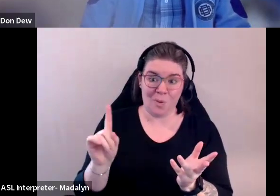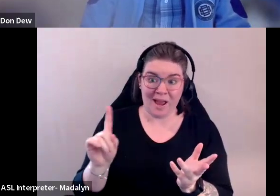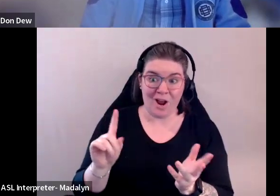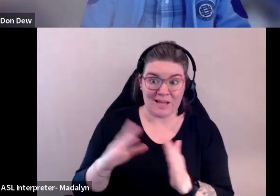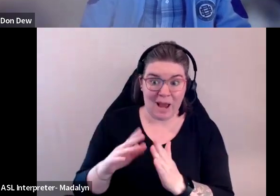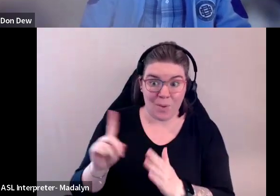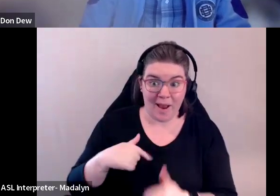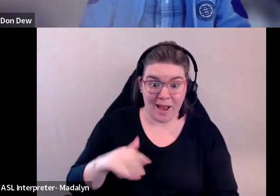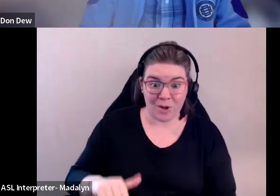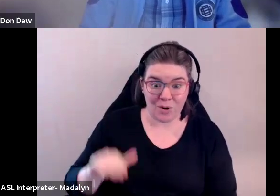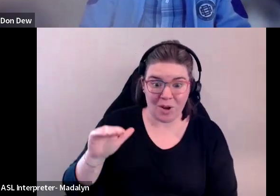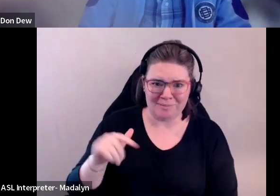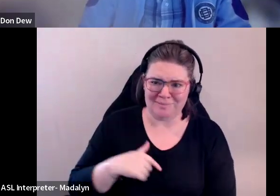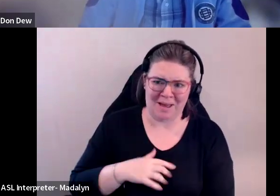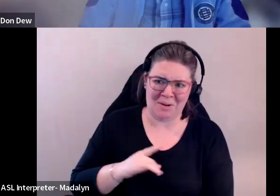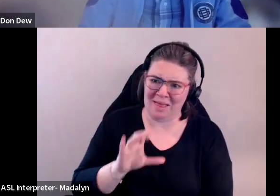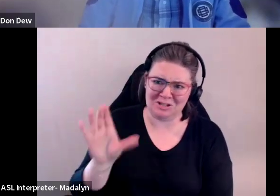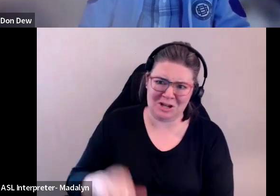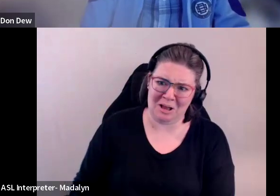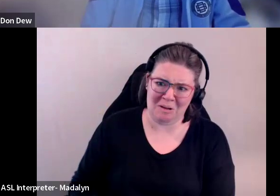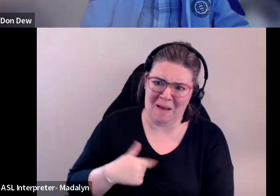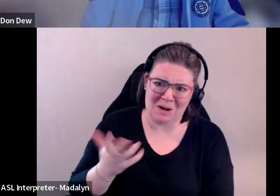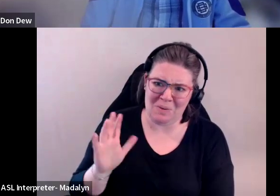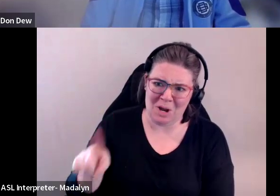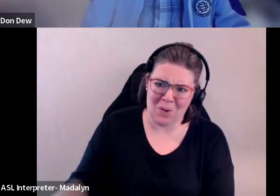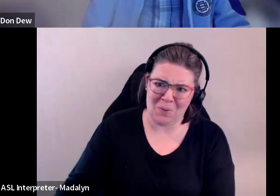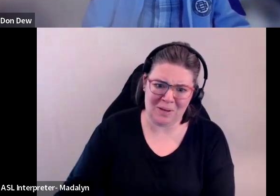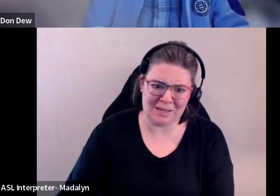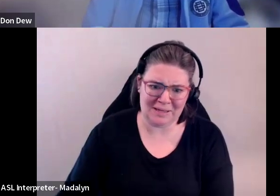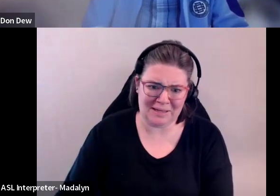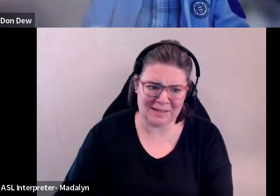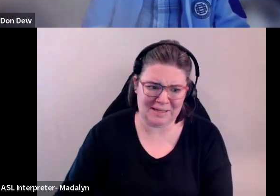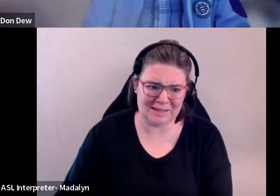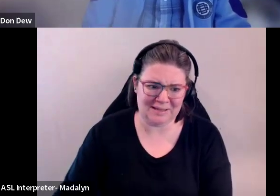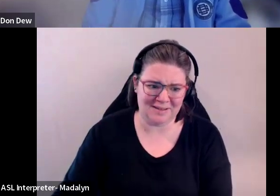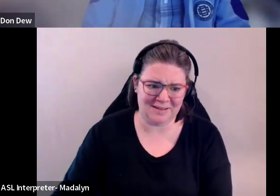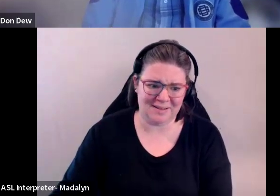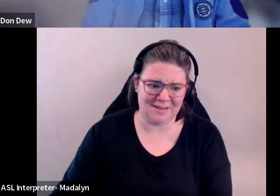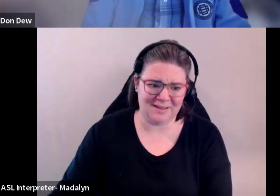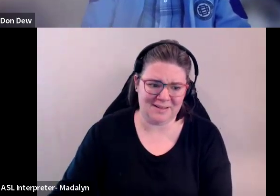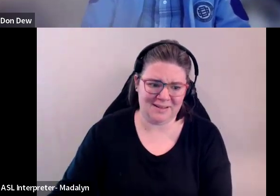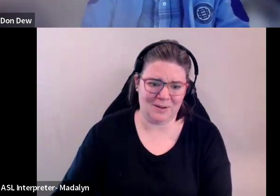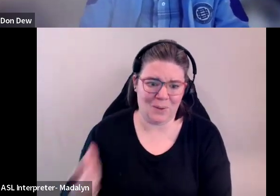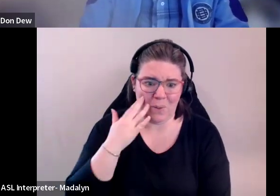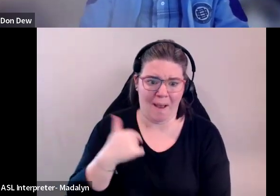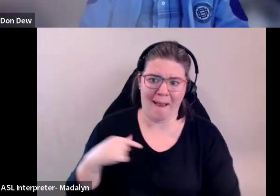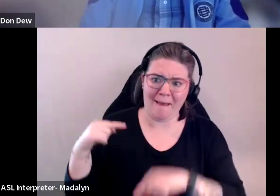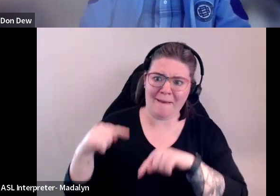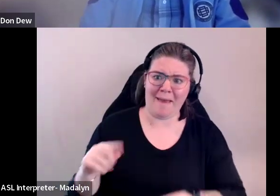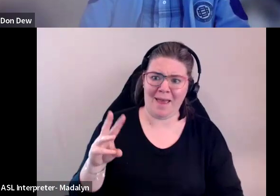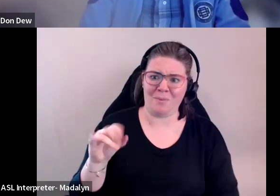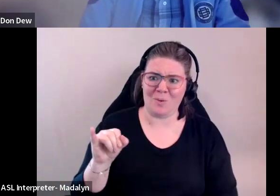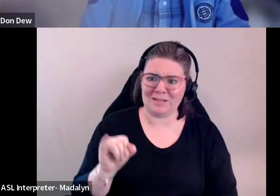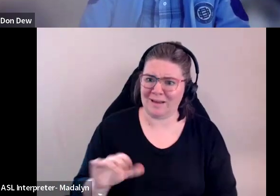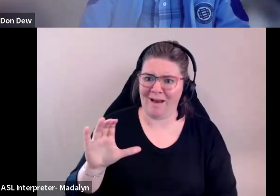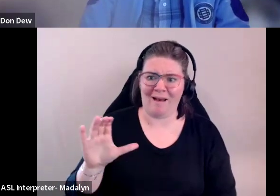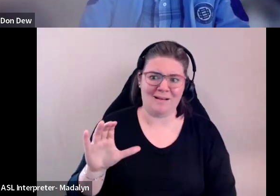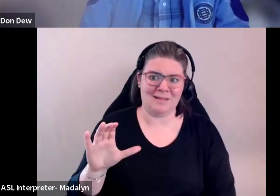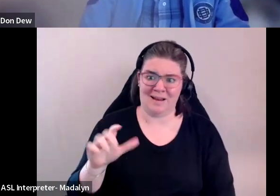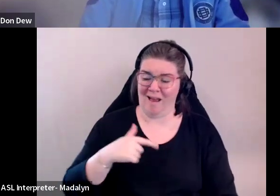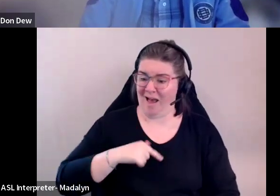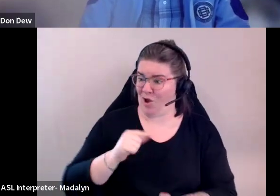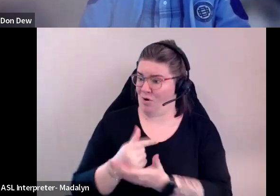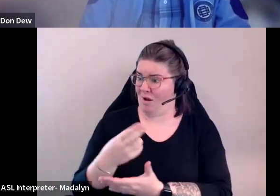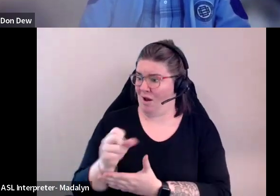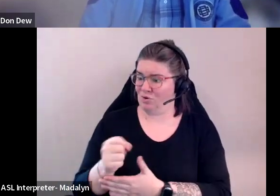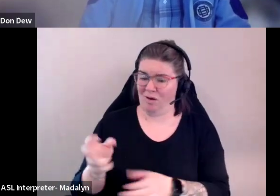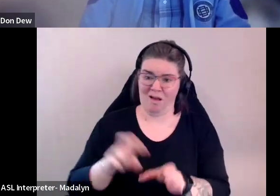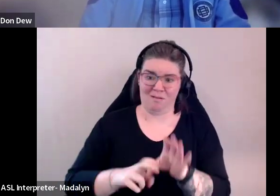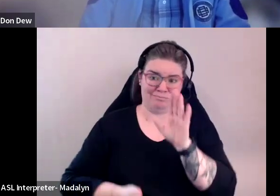Don Posh: I don't like Chicago. That's why I'm in Wisconsin. I I I graduated. I turned 18. I hopped on a bus and got got out of there really quick.